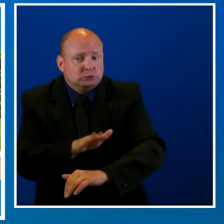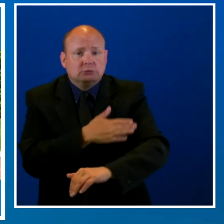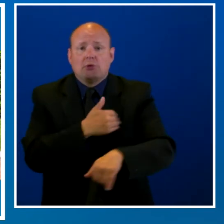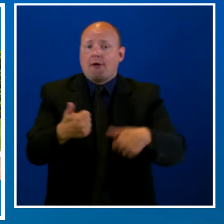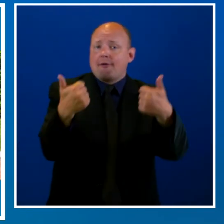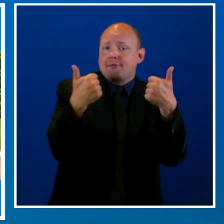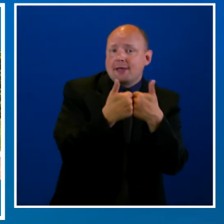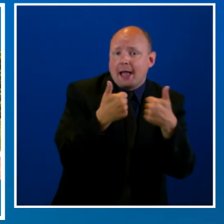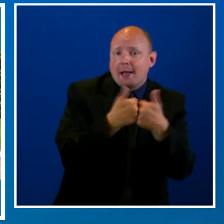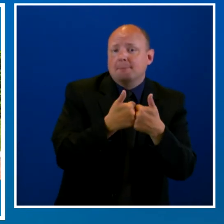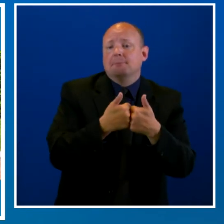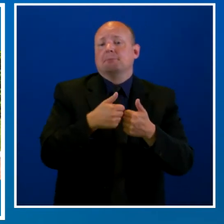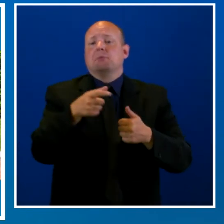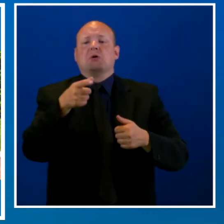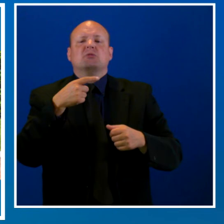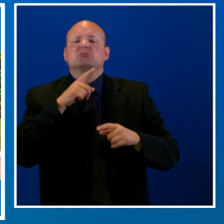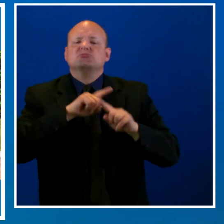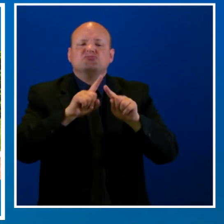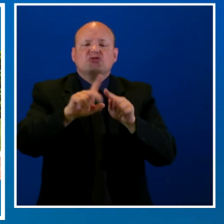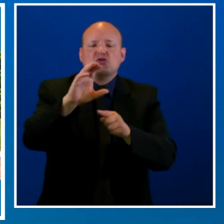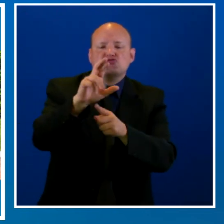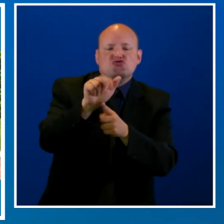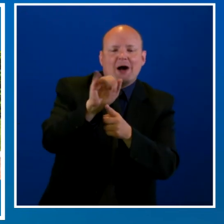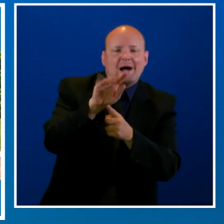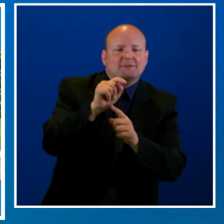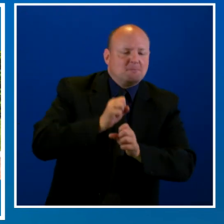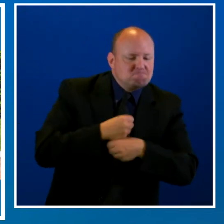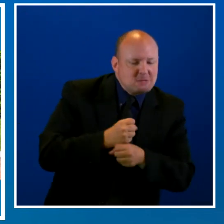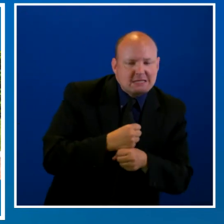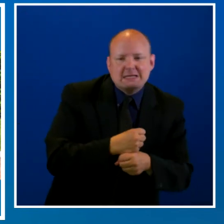for the whole family at eight neighborhood parks this summer.